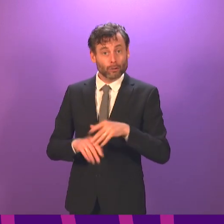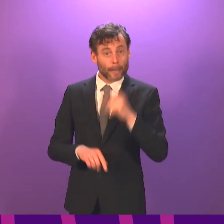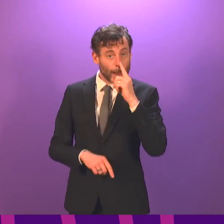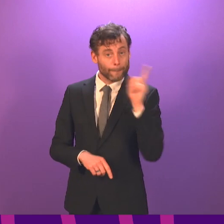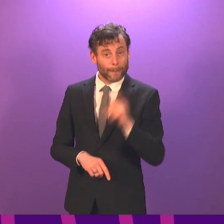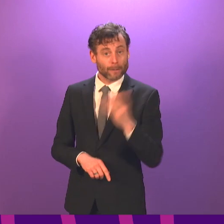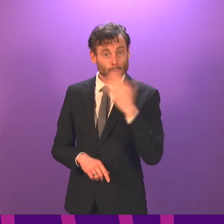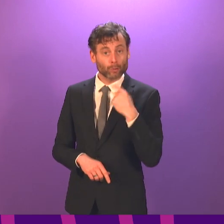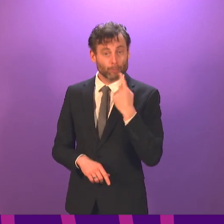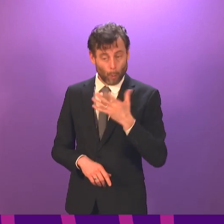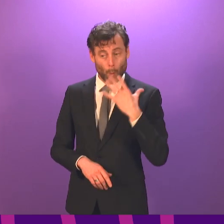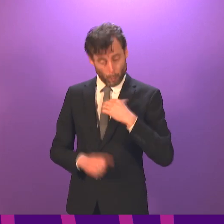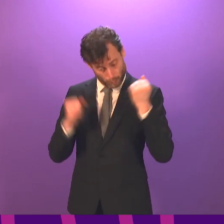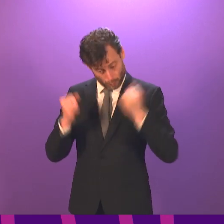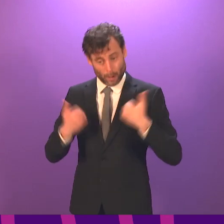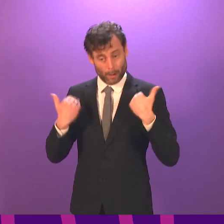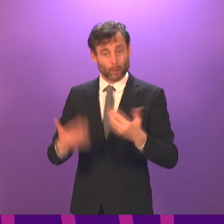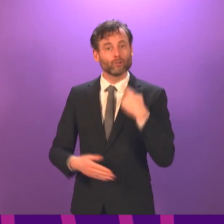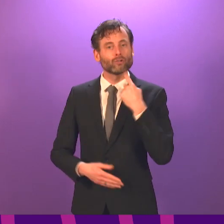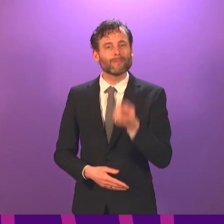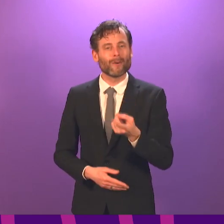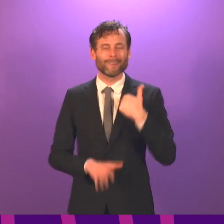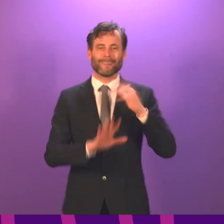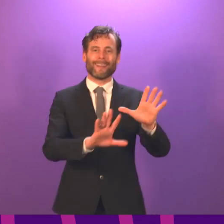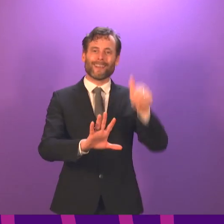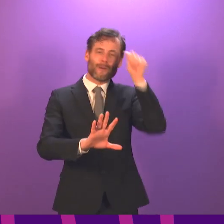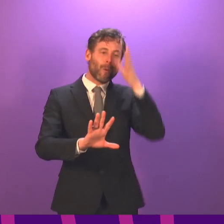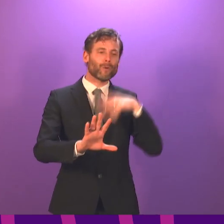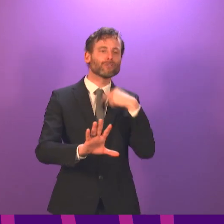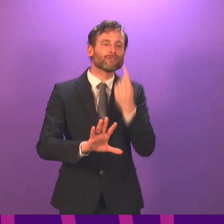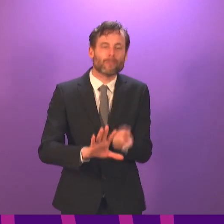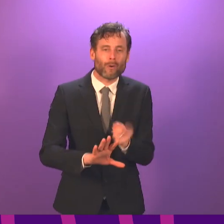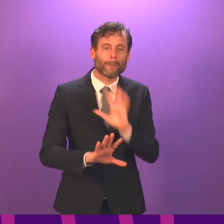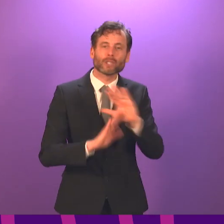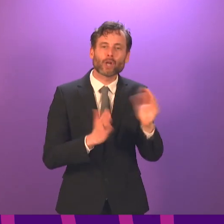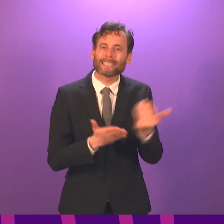not be safe, so we have to do that return on a phased basis, which is the main thing